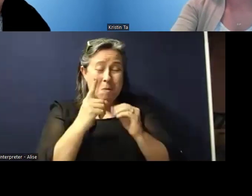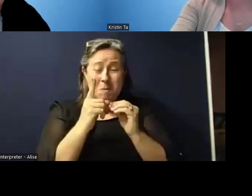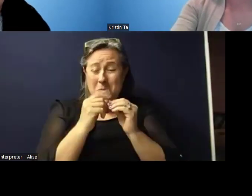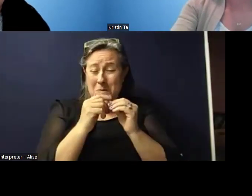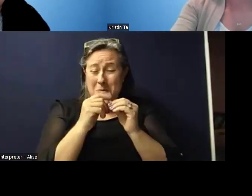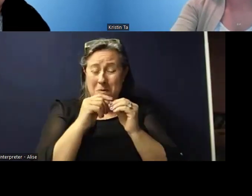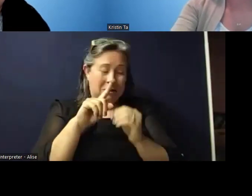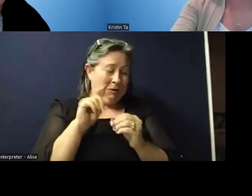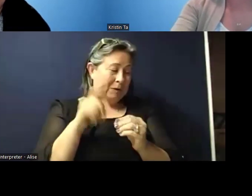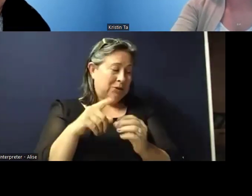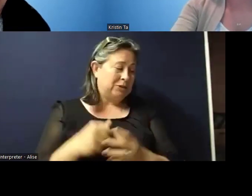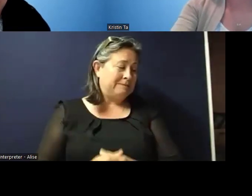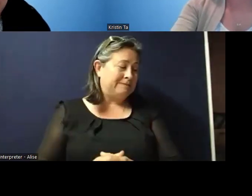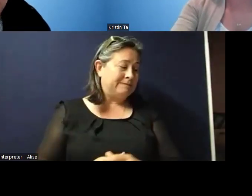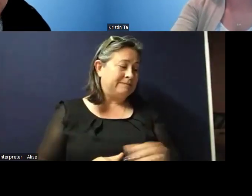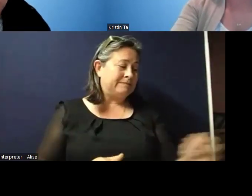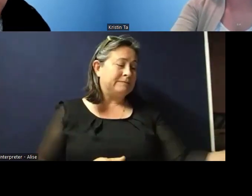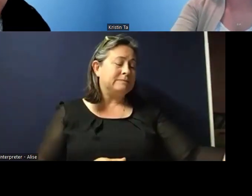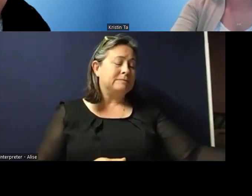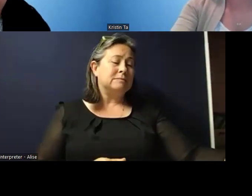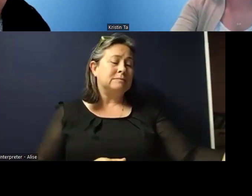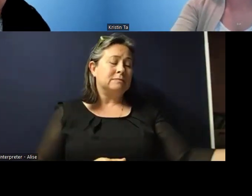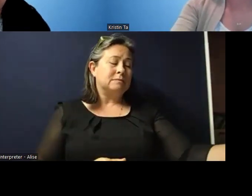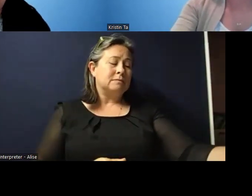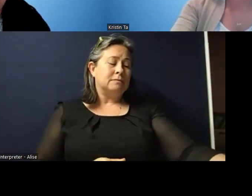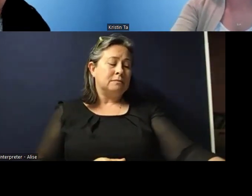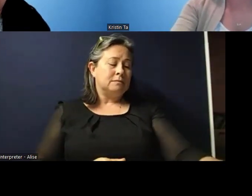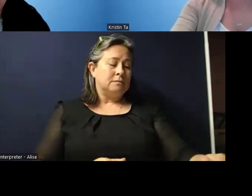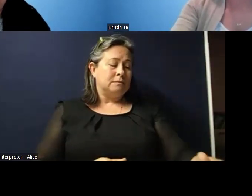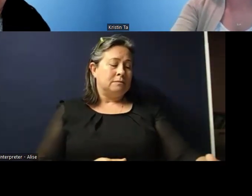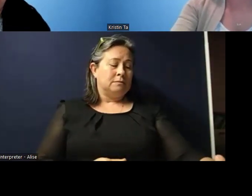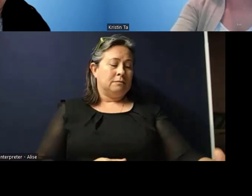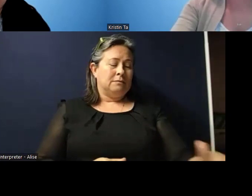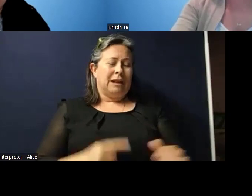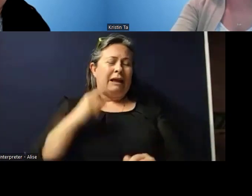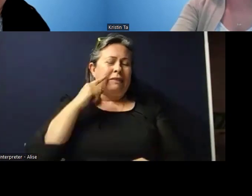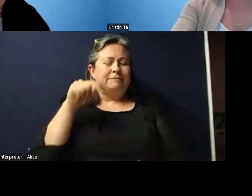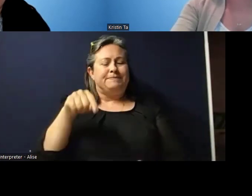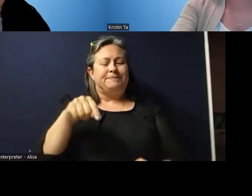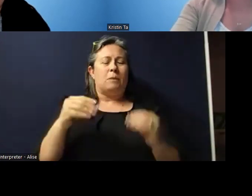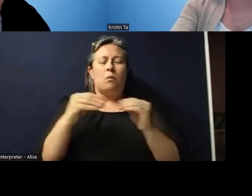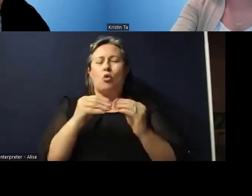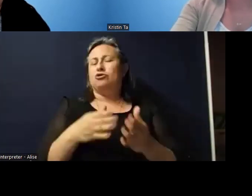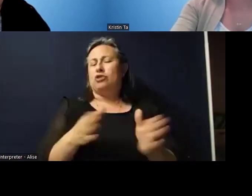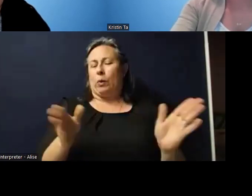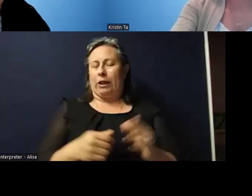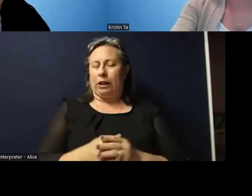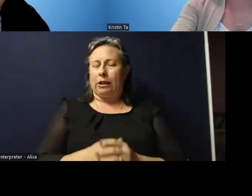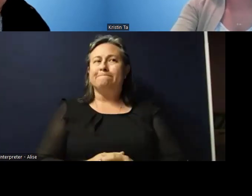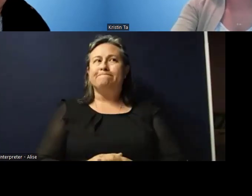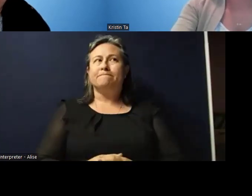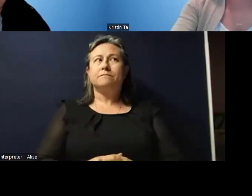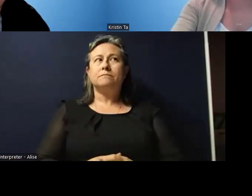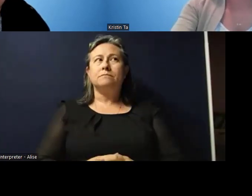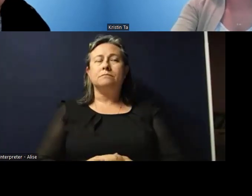and I believe this one we can make it a little bit more general in the sense that when there are some countries